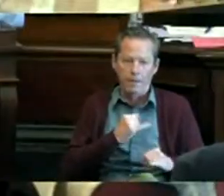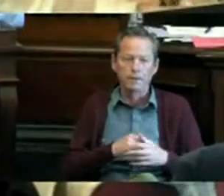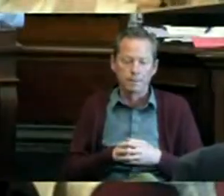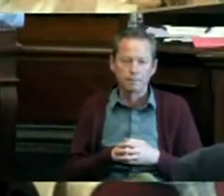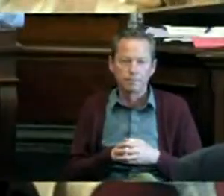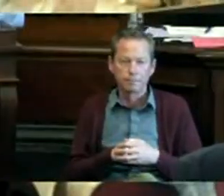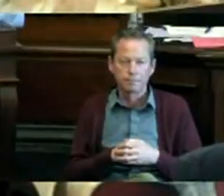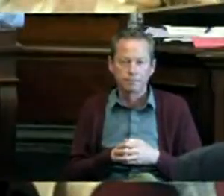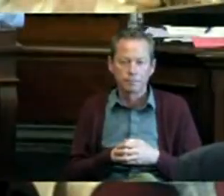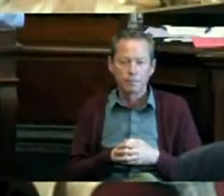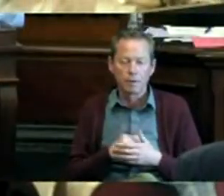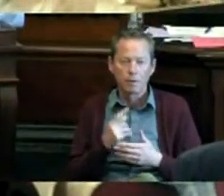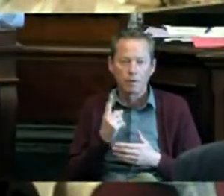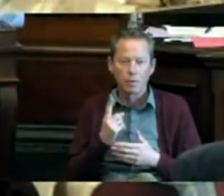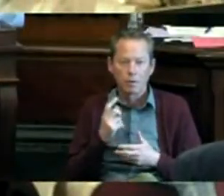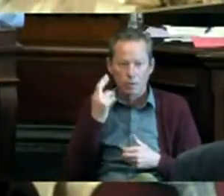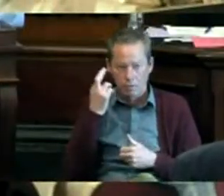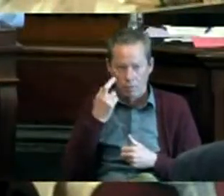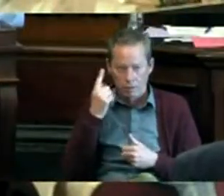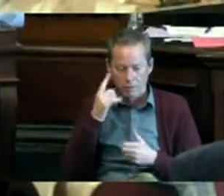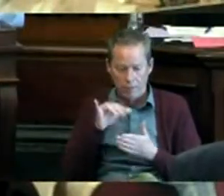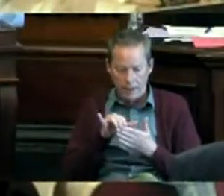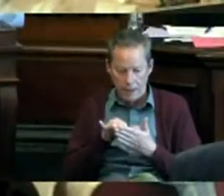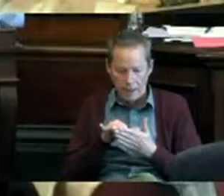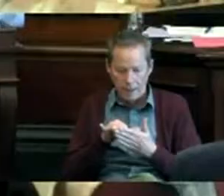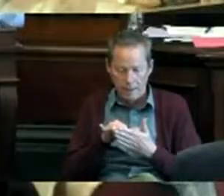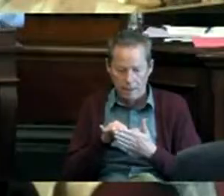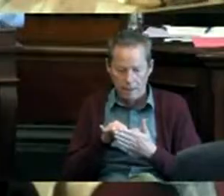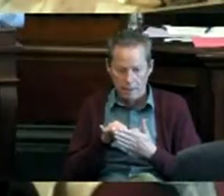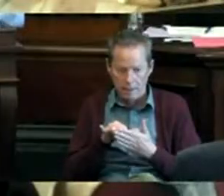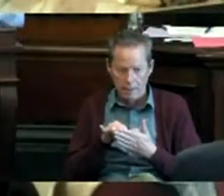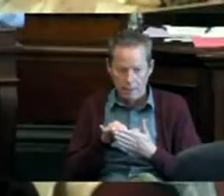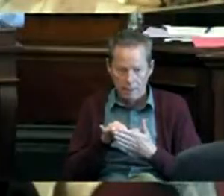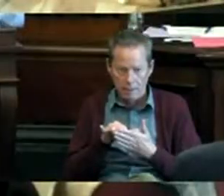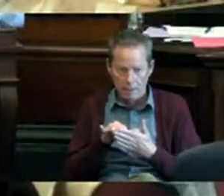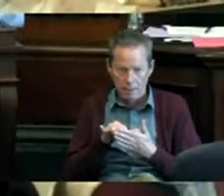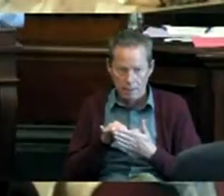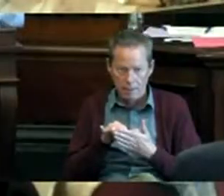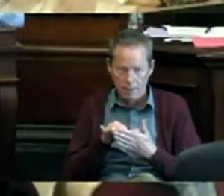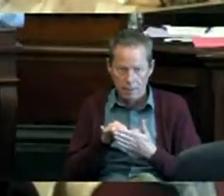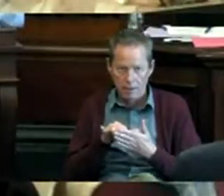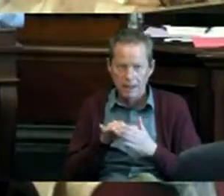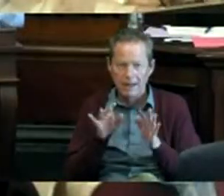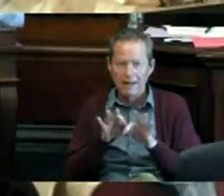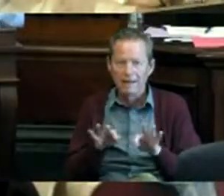they have to move schools altogether? Probably have to